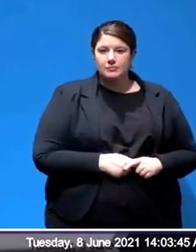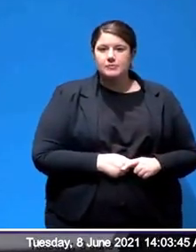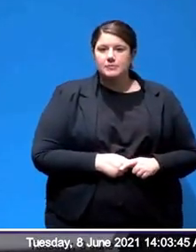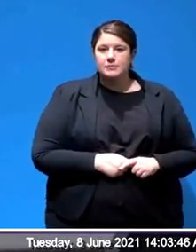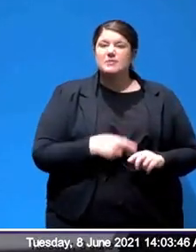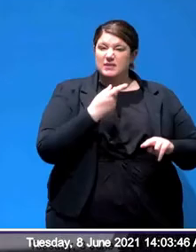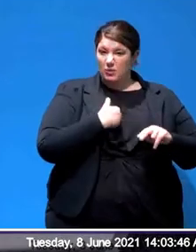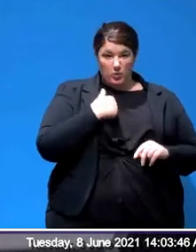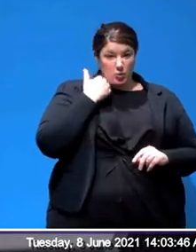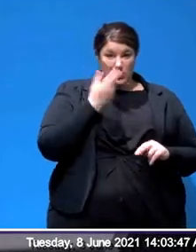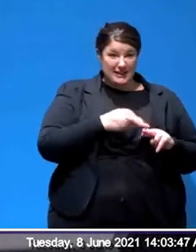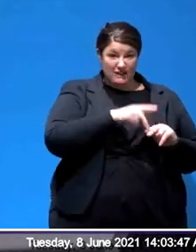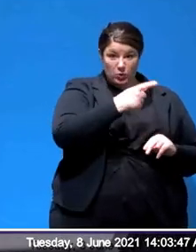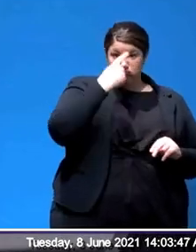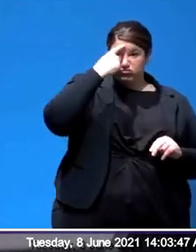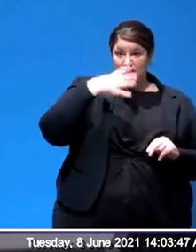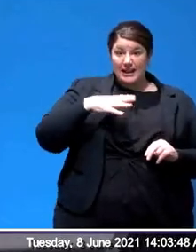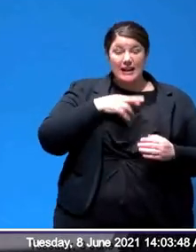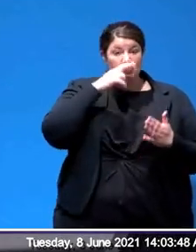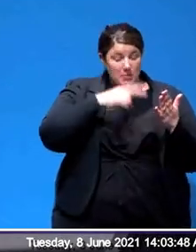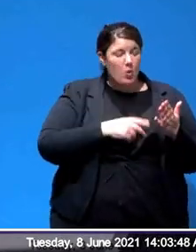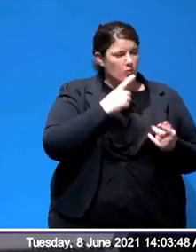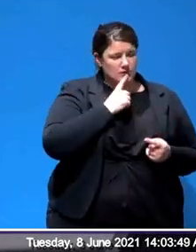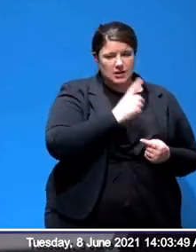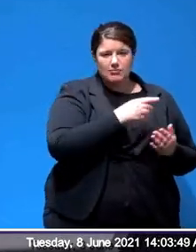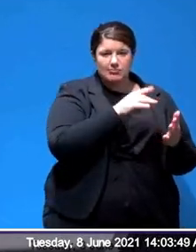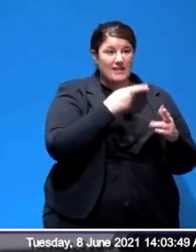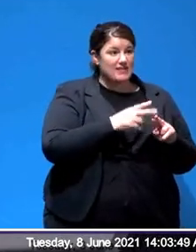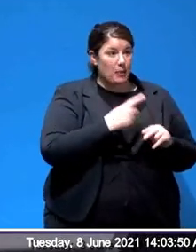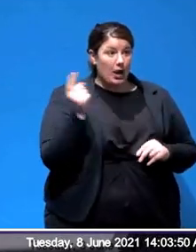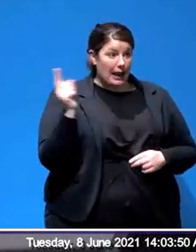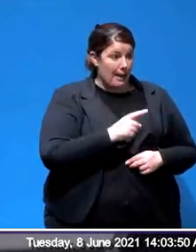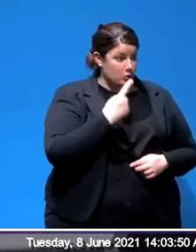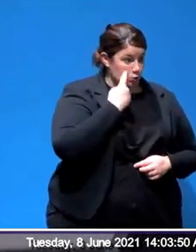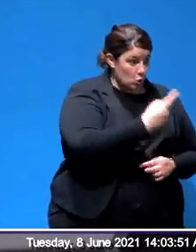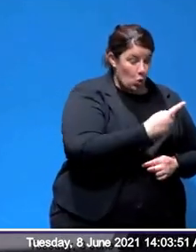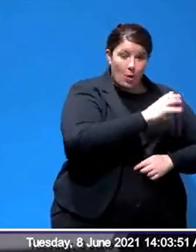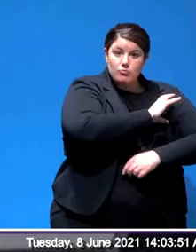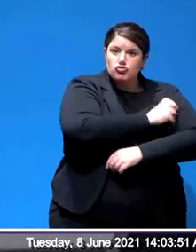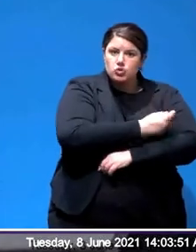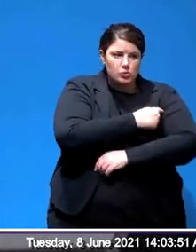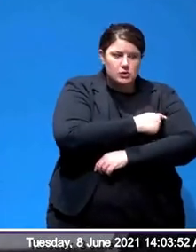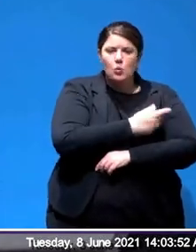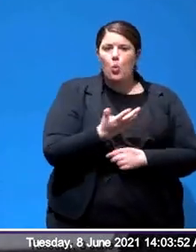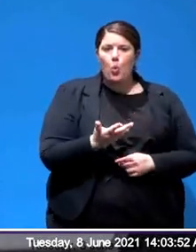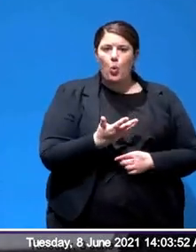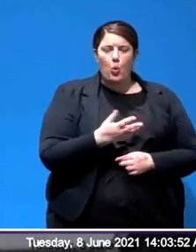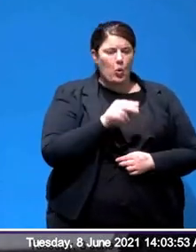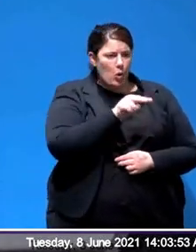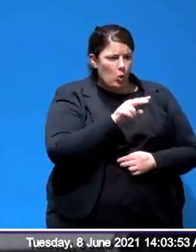So someone came in and saw a bruise or a client looked unwell, they would report